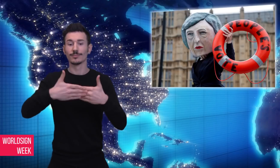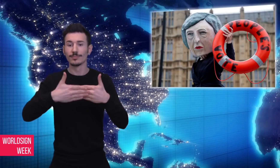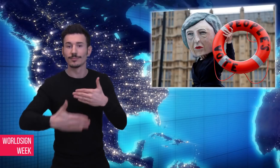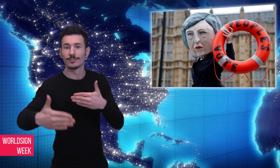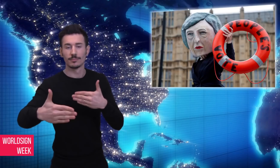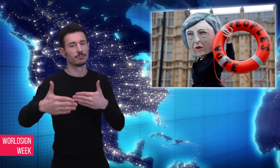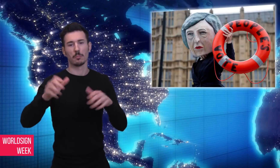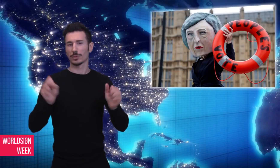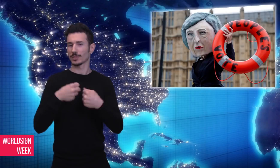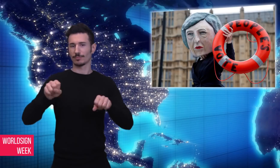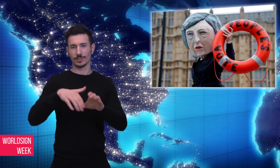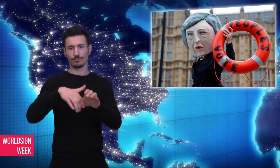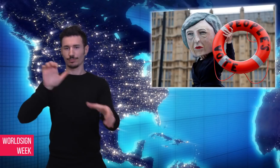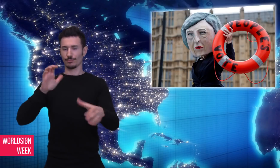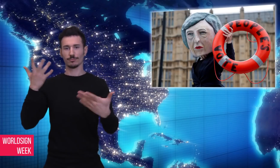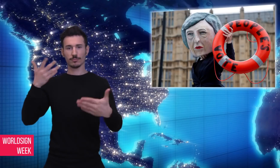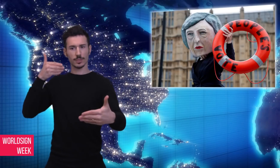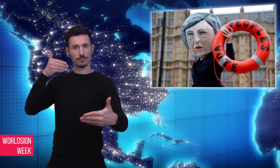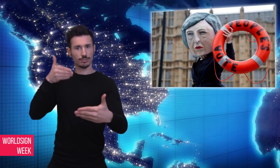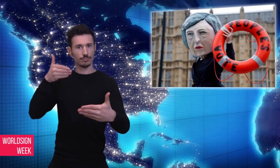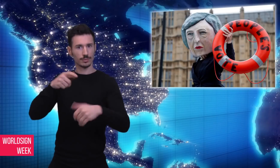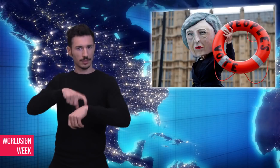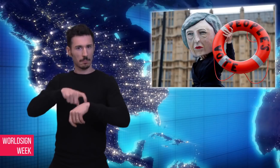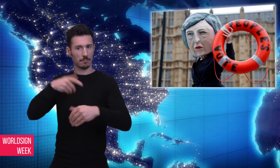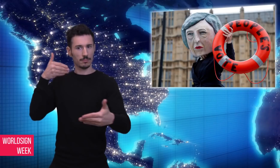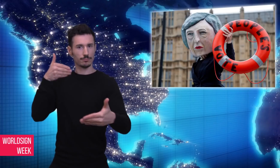withdraw from the European Union.